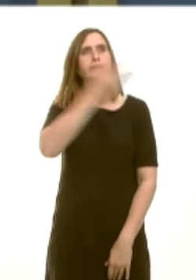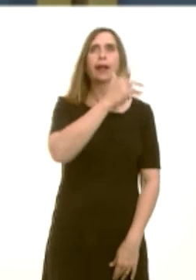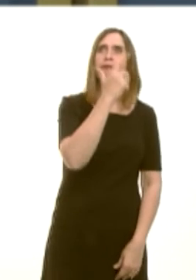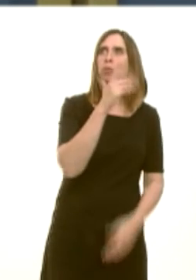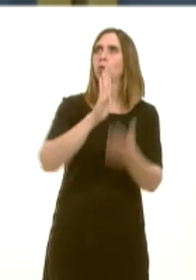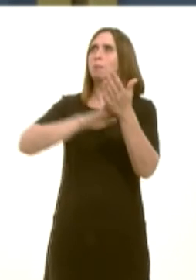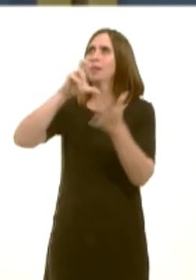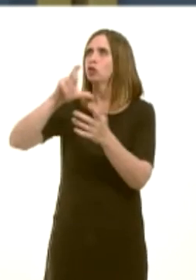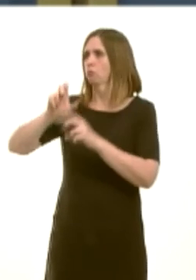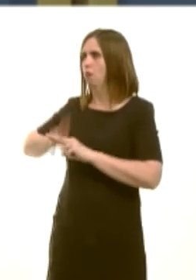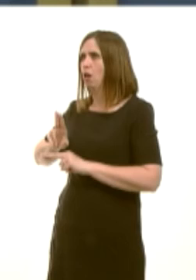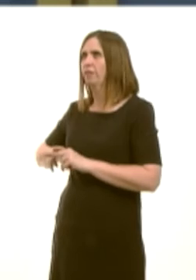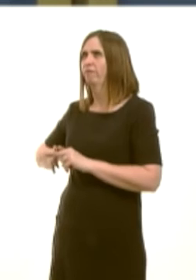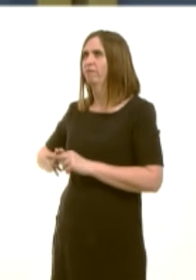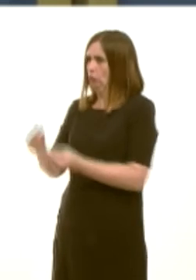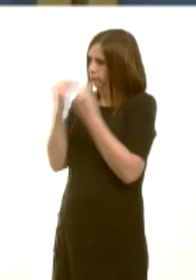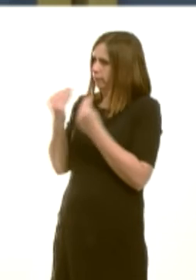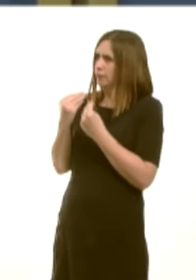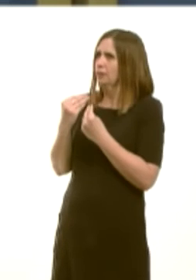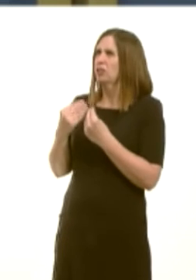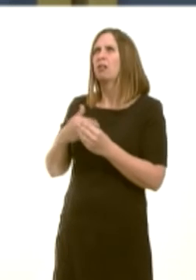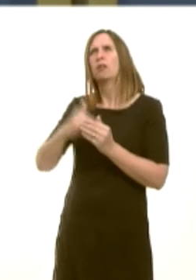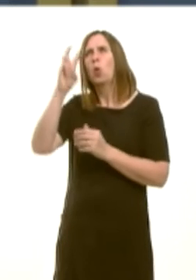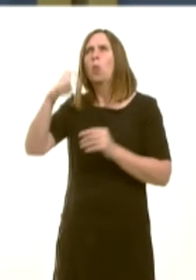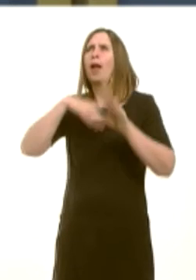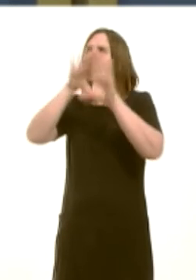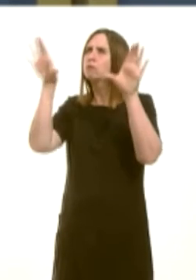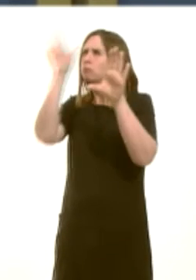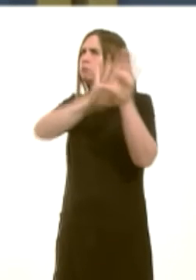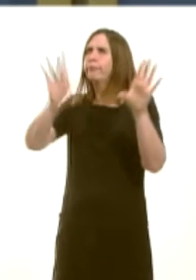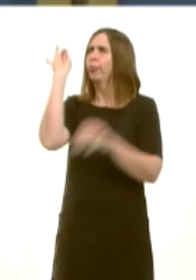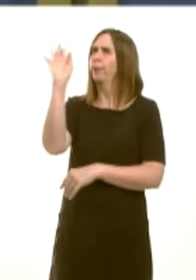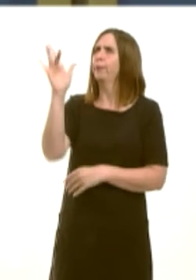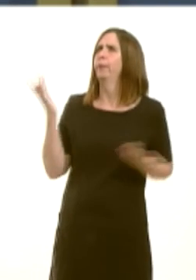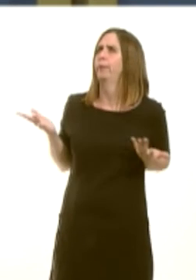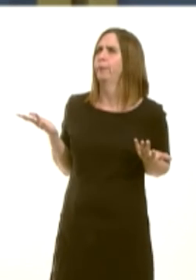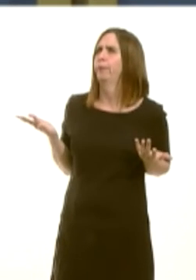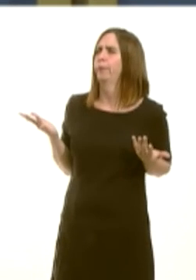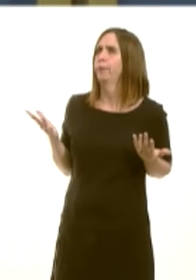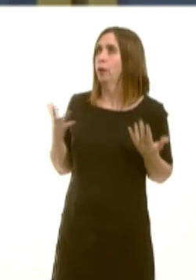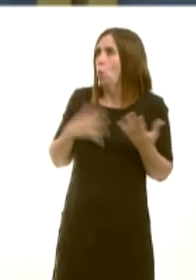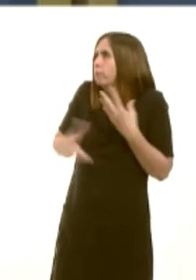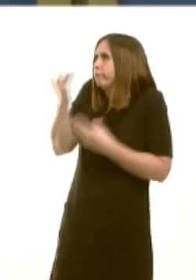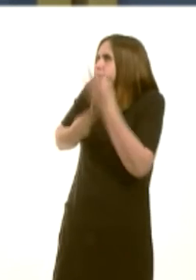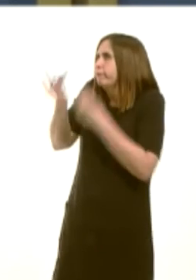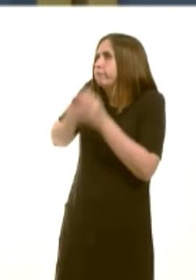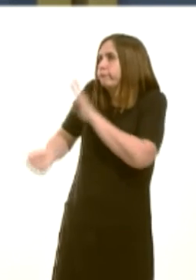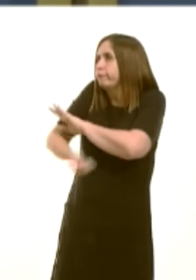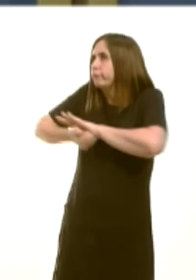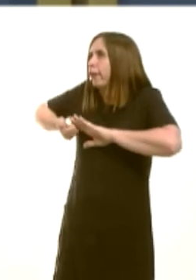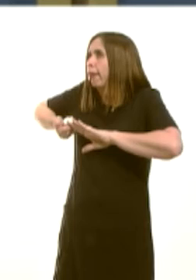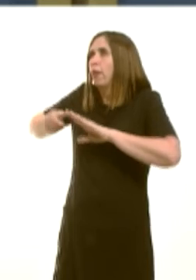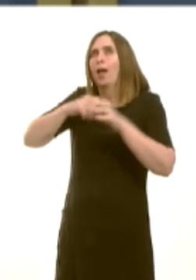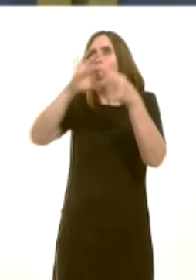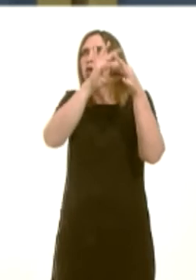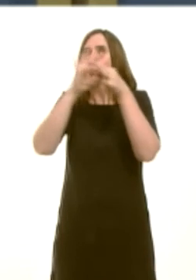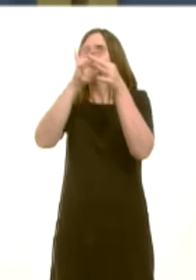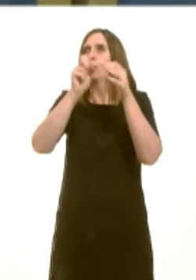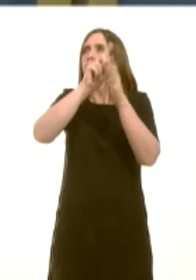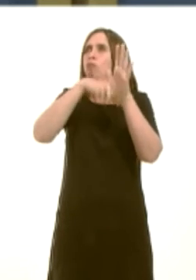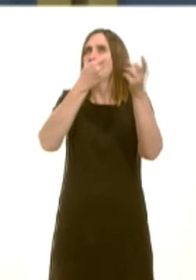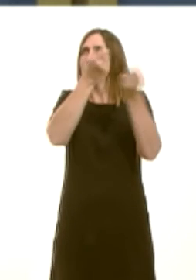or Cardiff to get the skills as certified by the Association for Project Management.